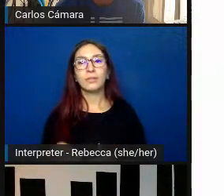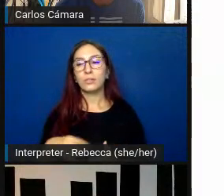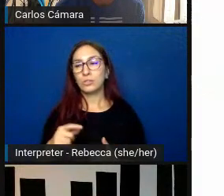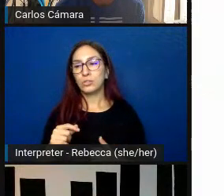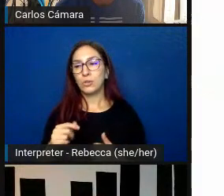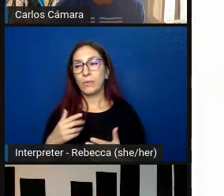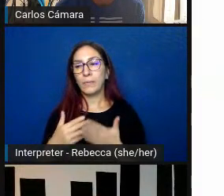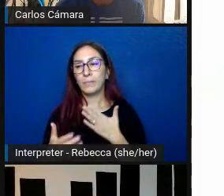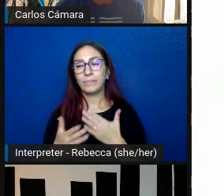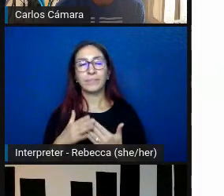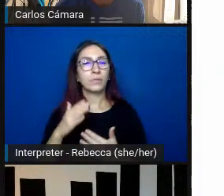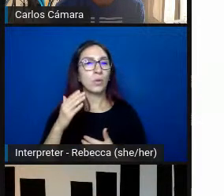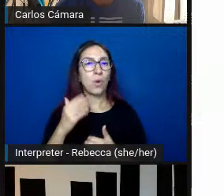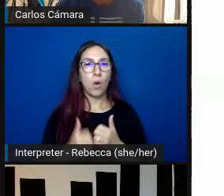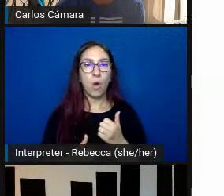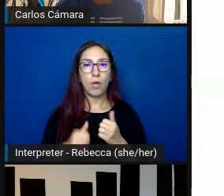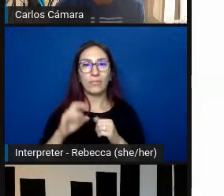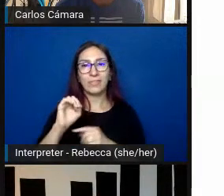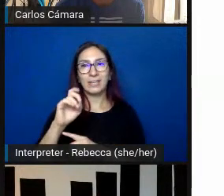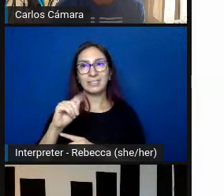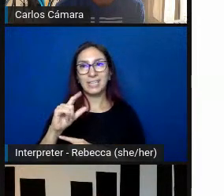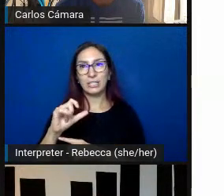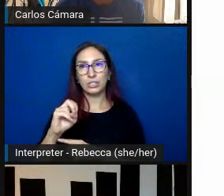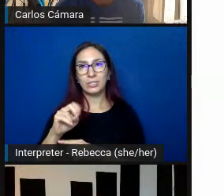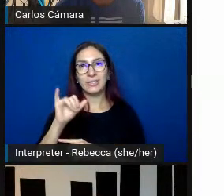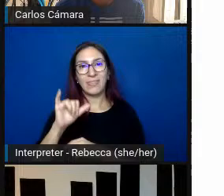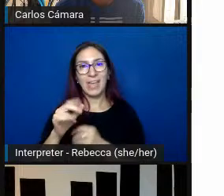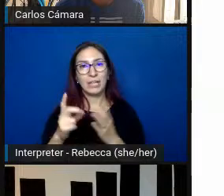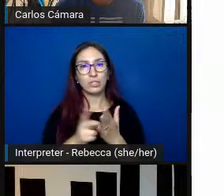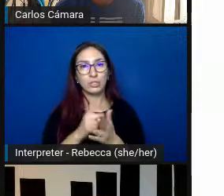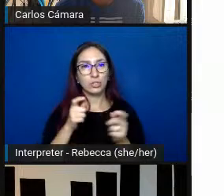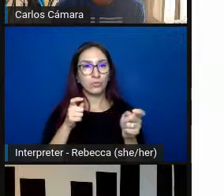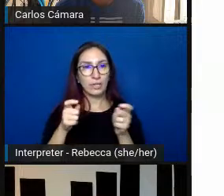You can find what you need. Any case every